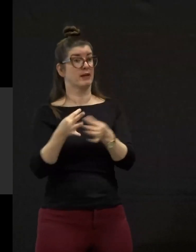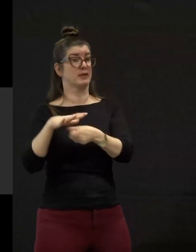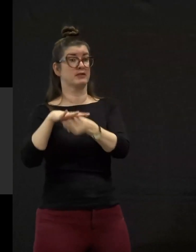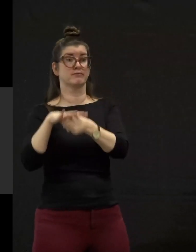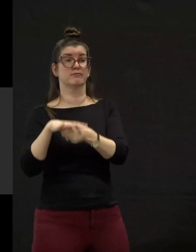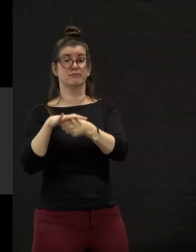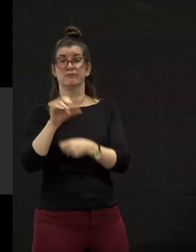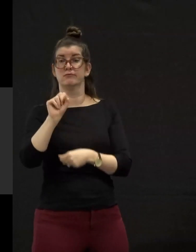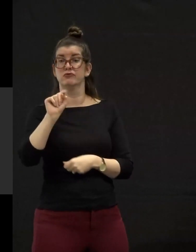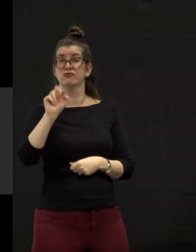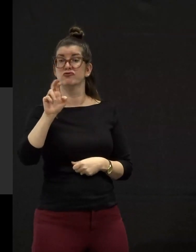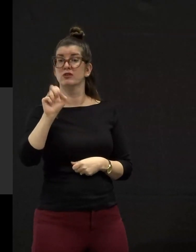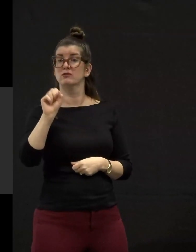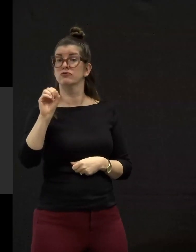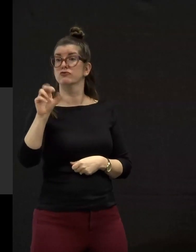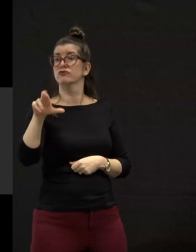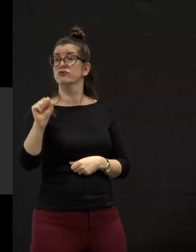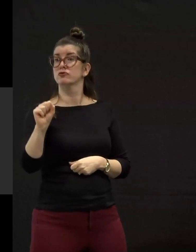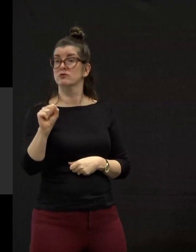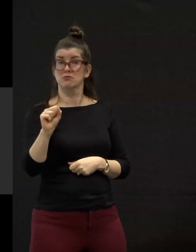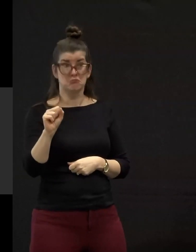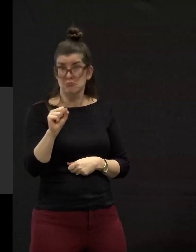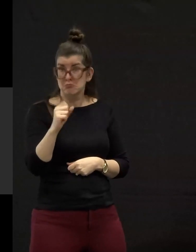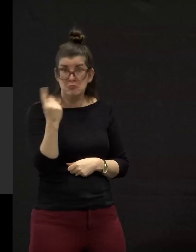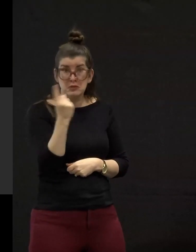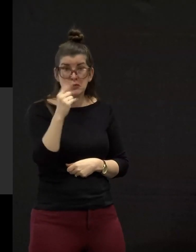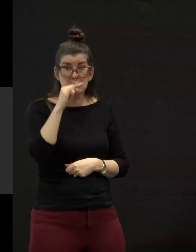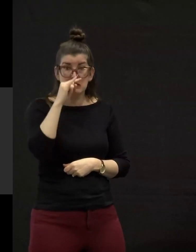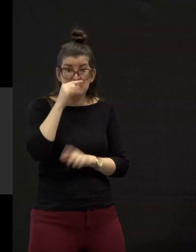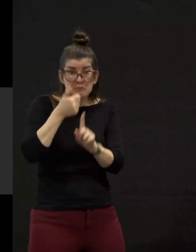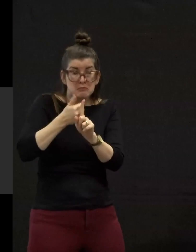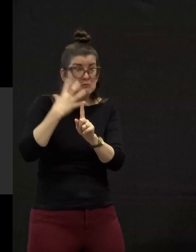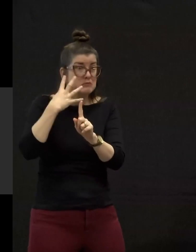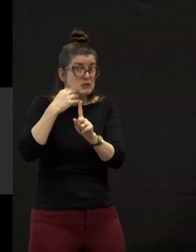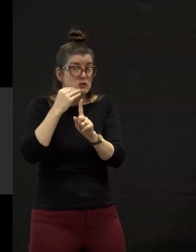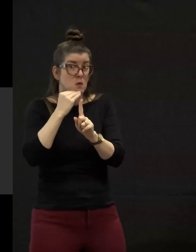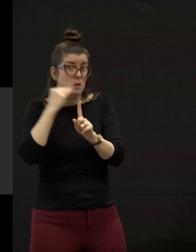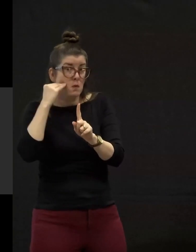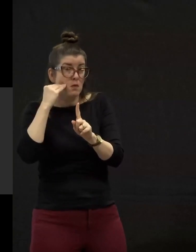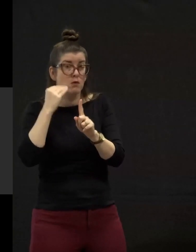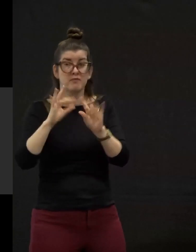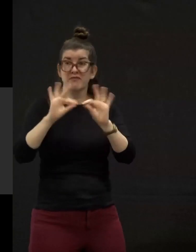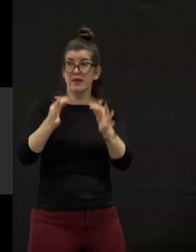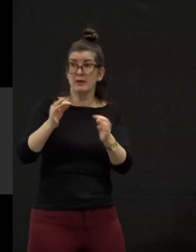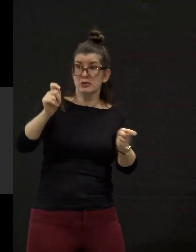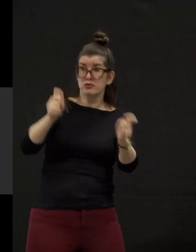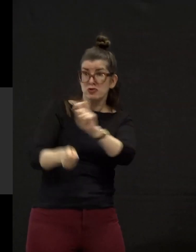Maybe there's something that the child is experiencing at home with a family change, we're not so sure